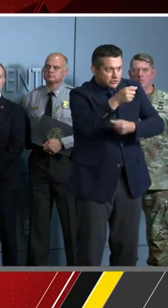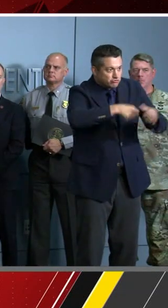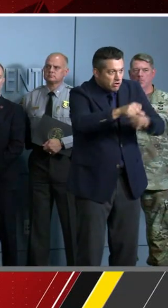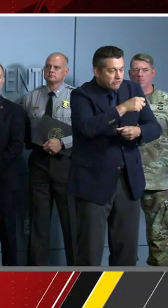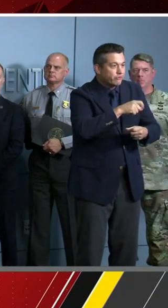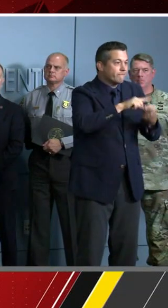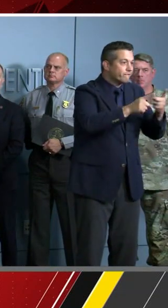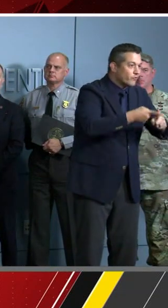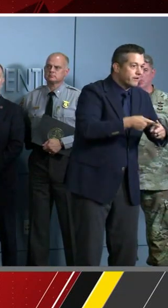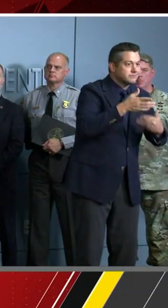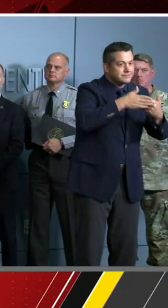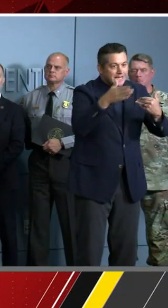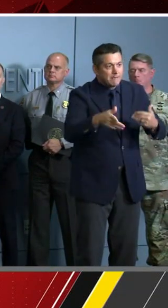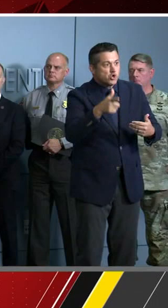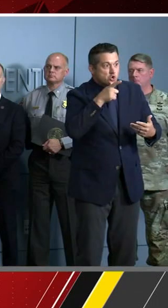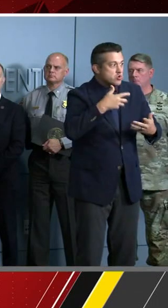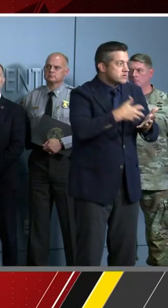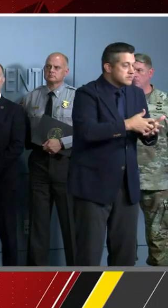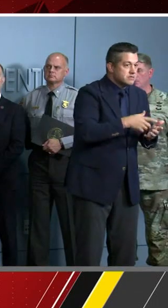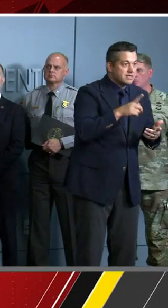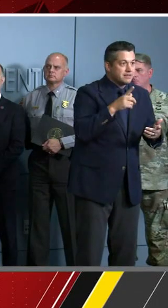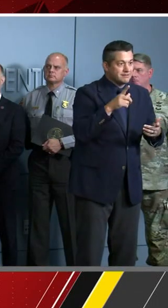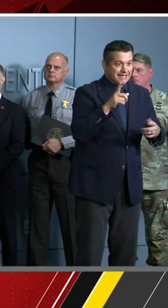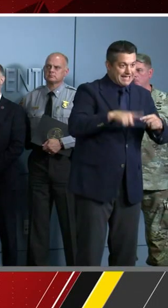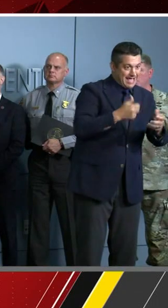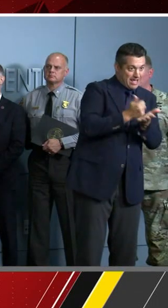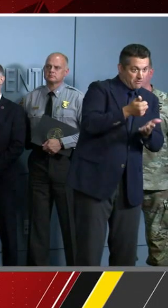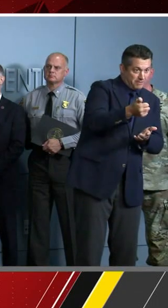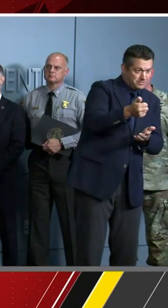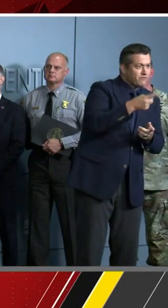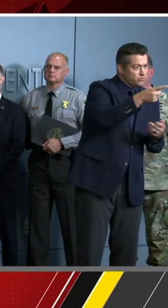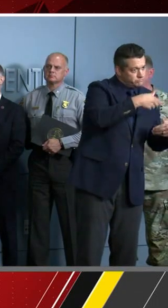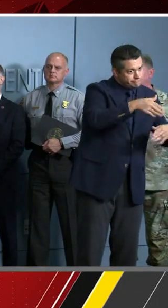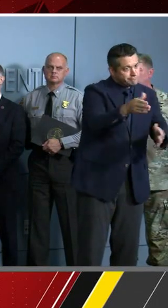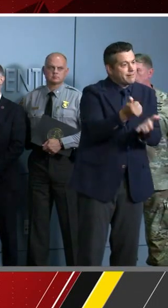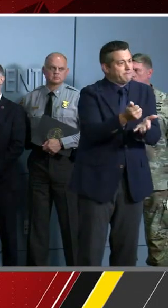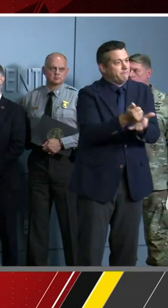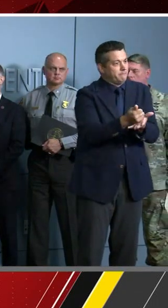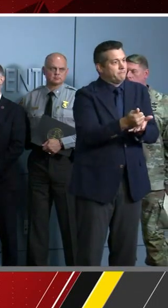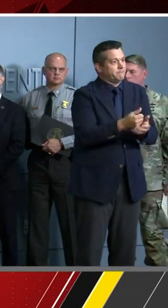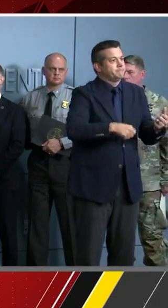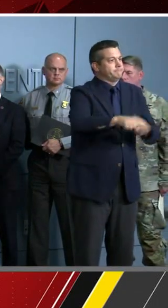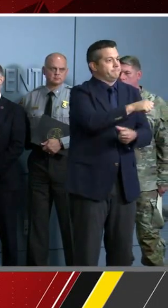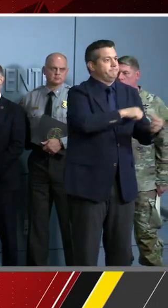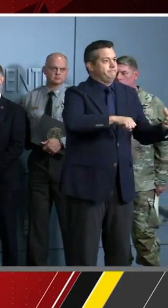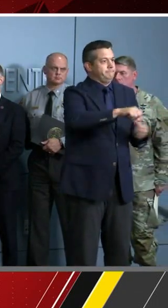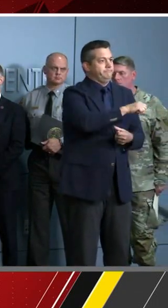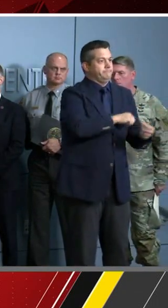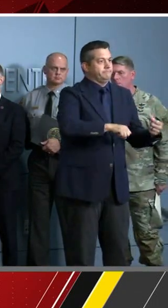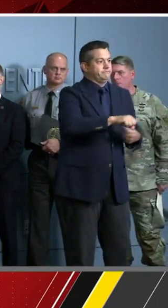friends and neighbors who may be